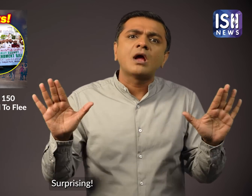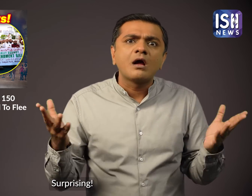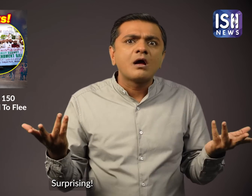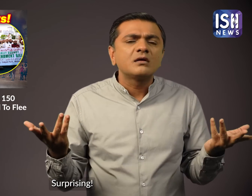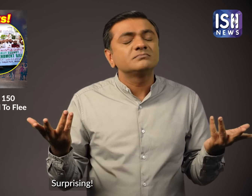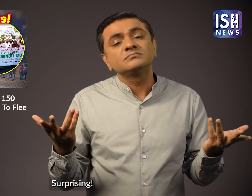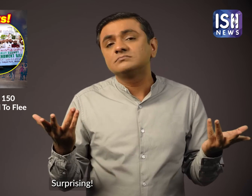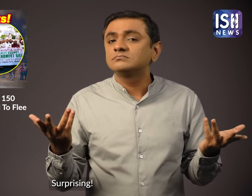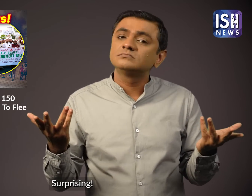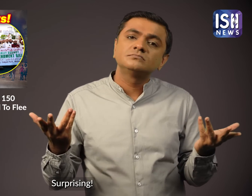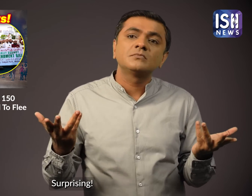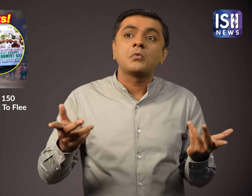Surprising!